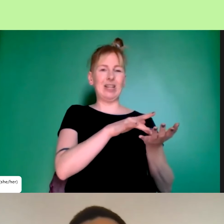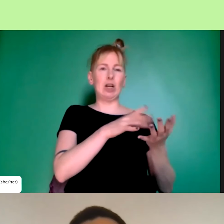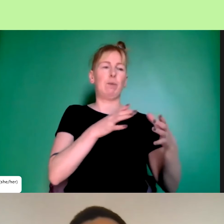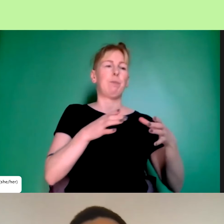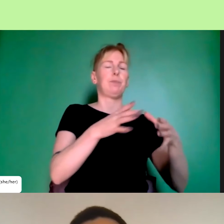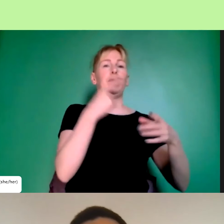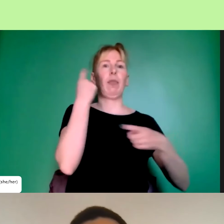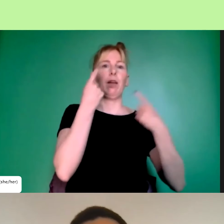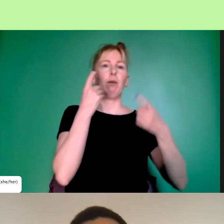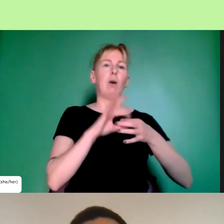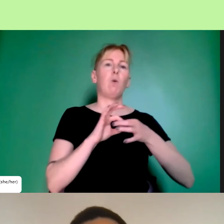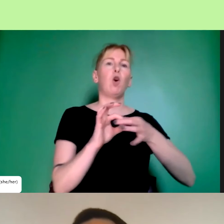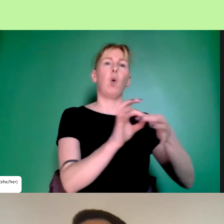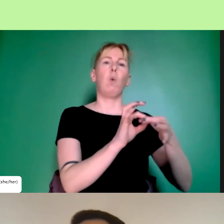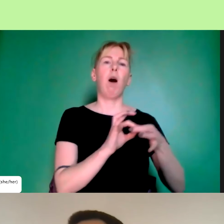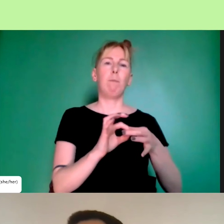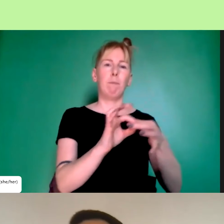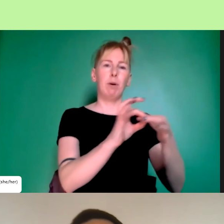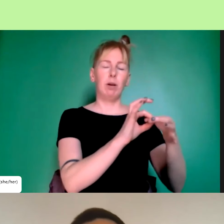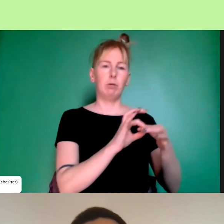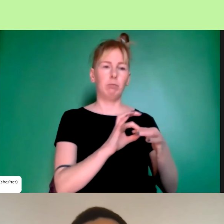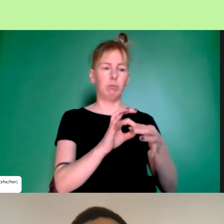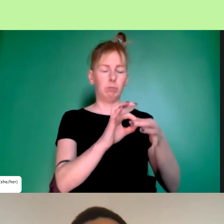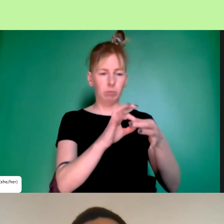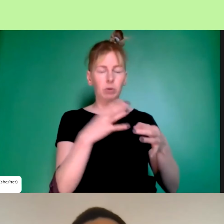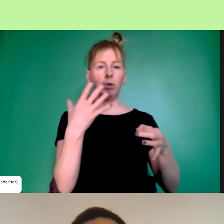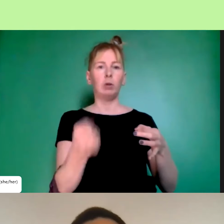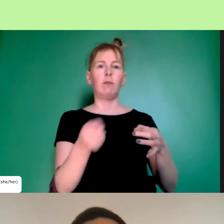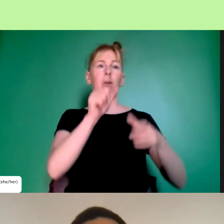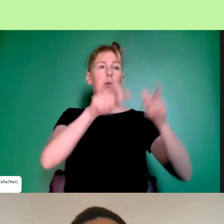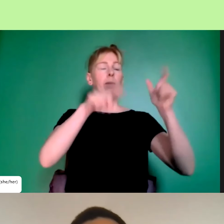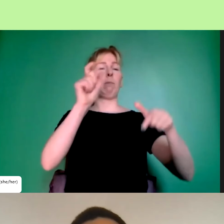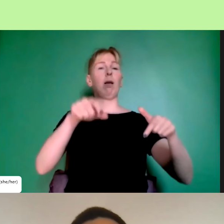capitalist system, people coming together from particular geographical locations trying